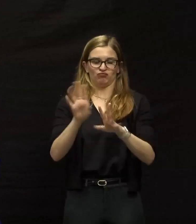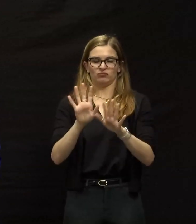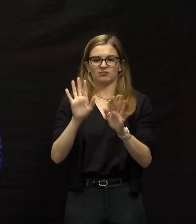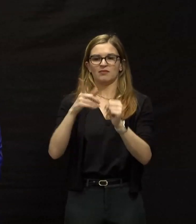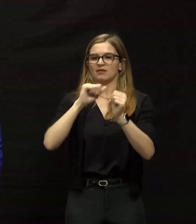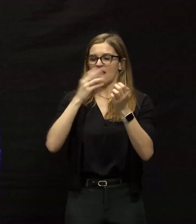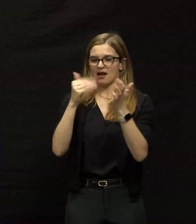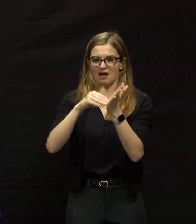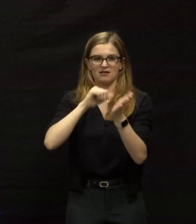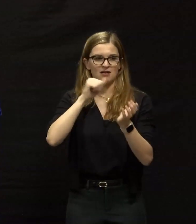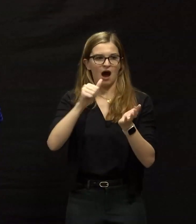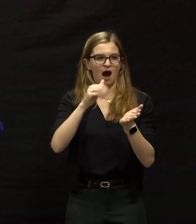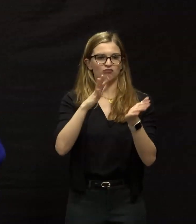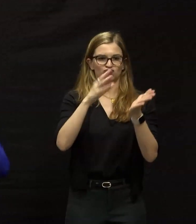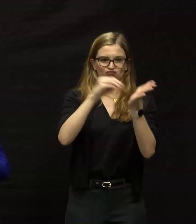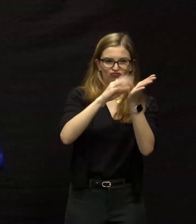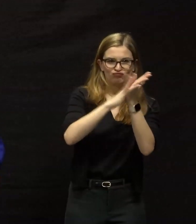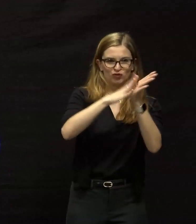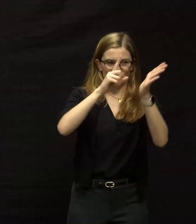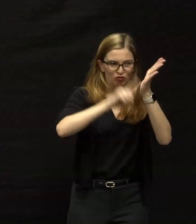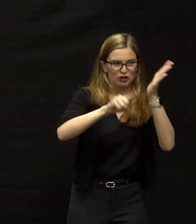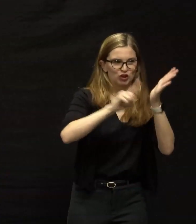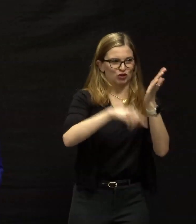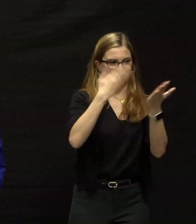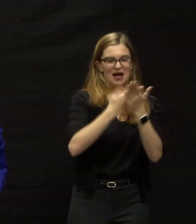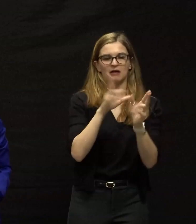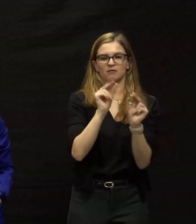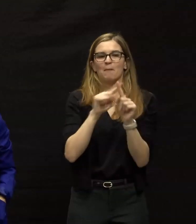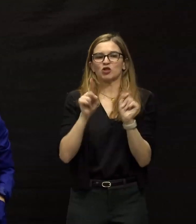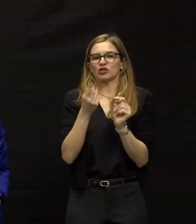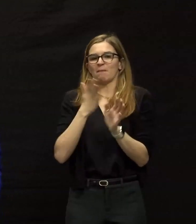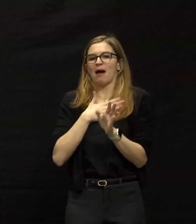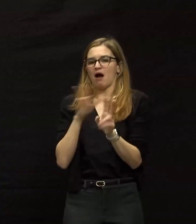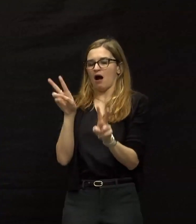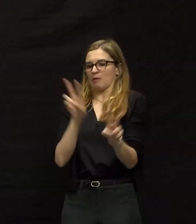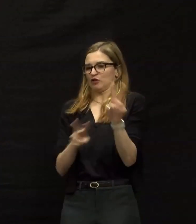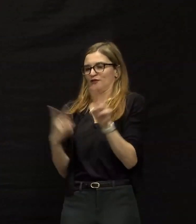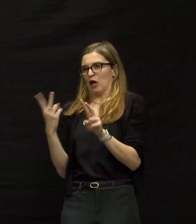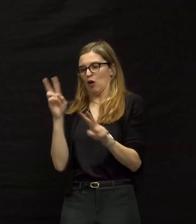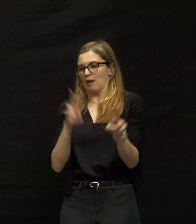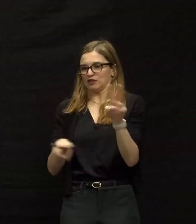So in my observations, again, nothing's like, we don't have the specific research yet,